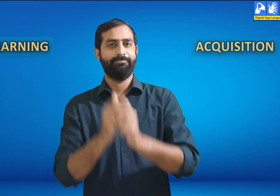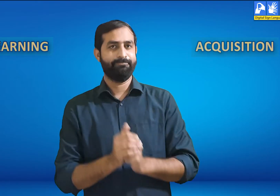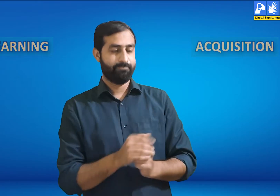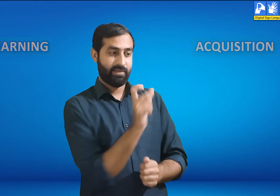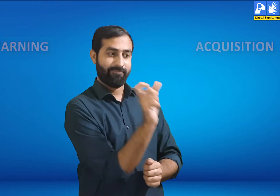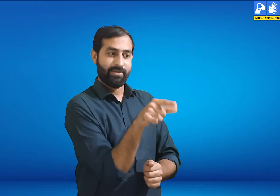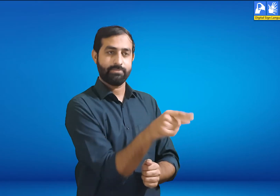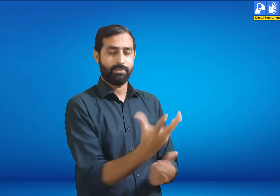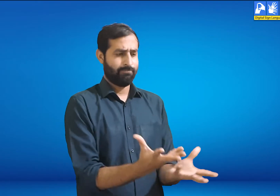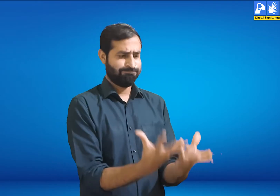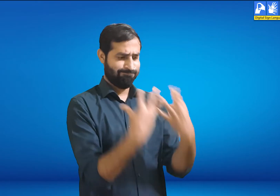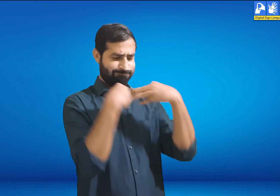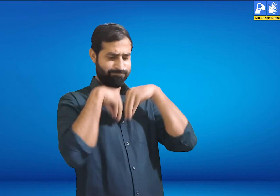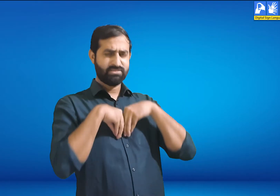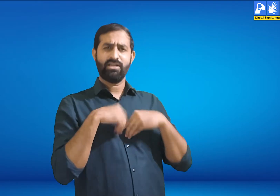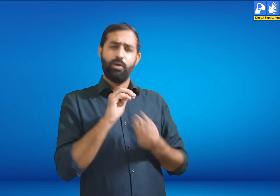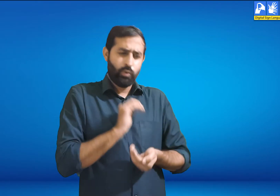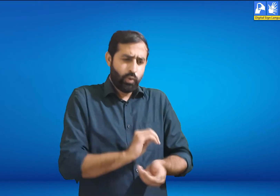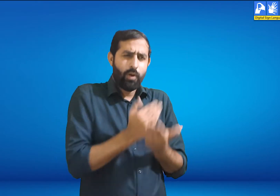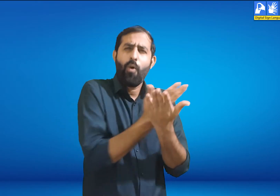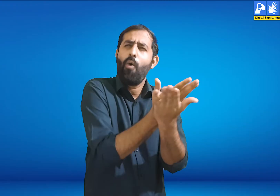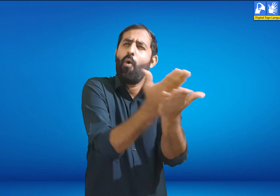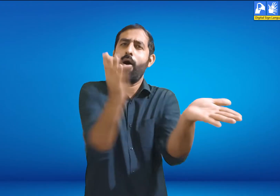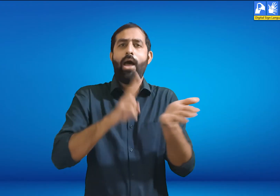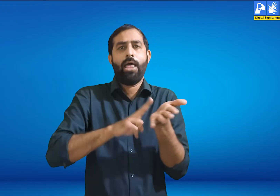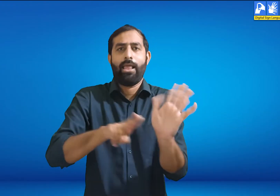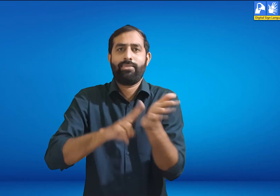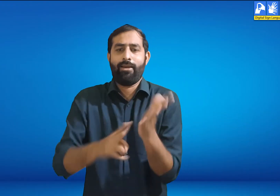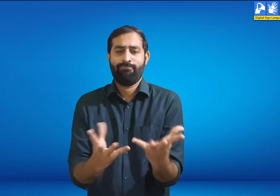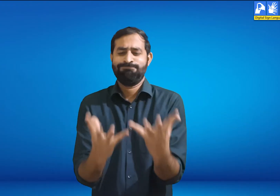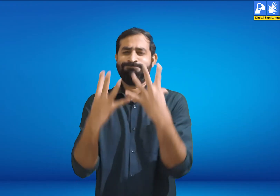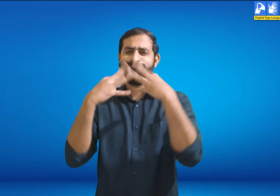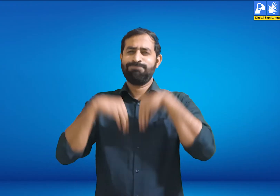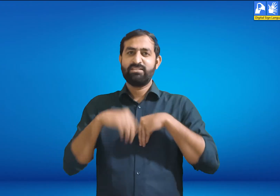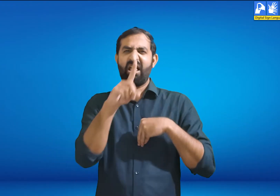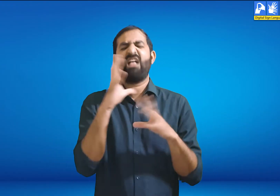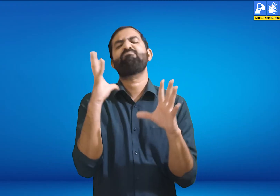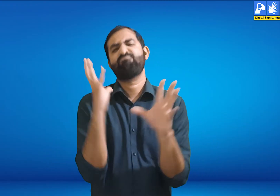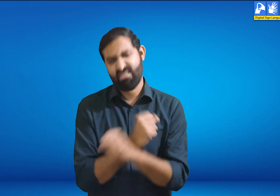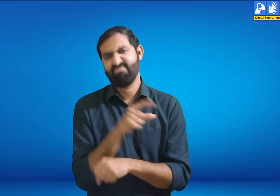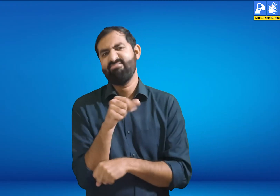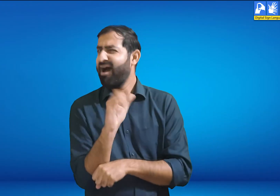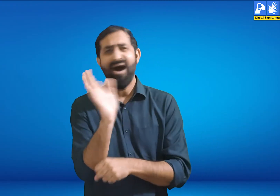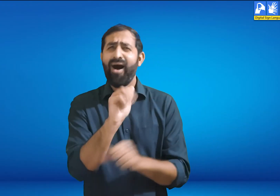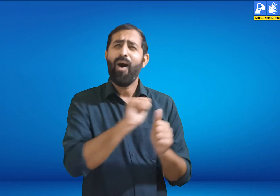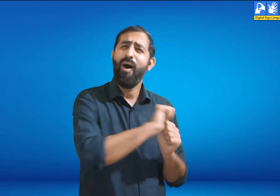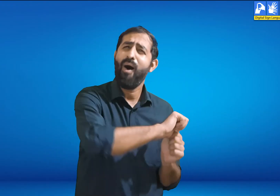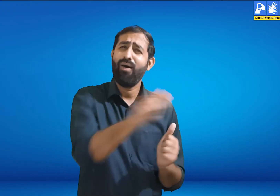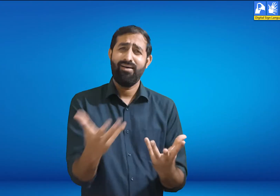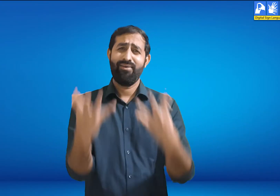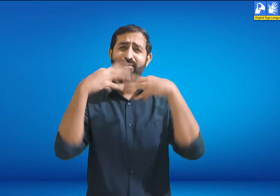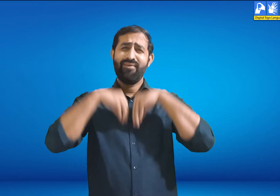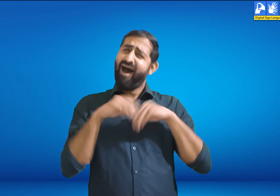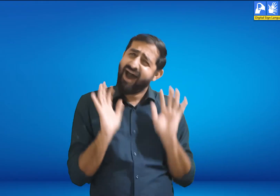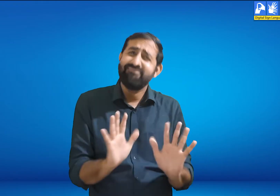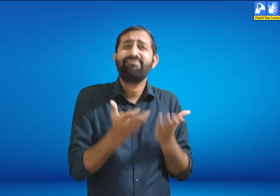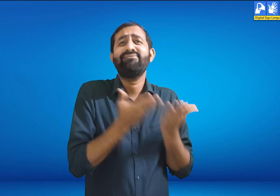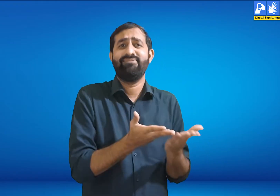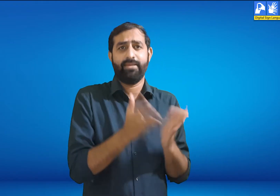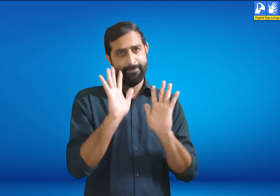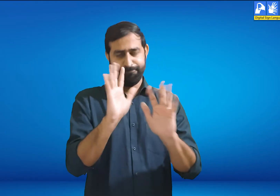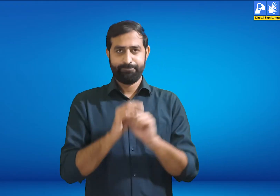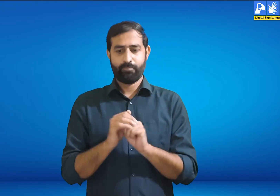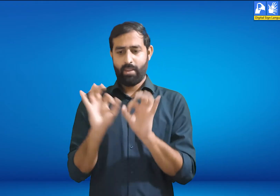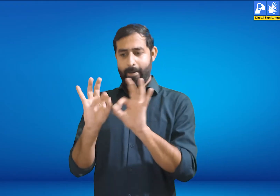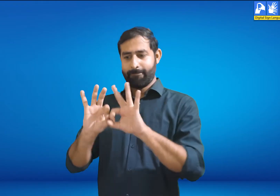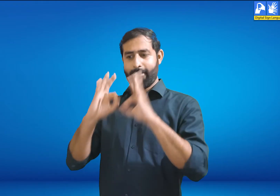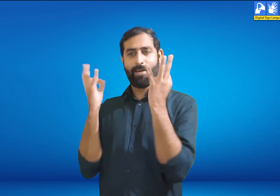All children acquire language through a natural, subconscious process during which they are unaware of grammatical rules.